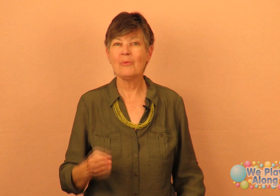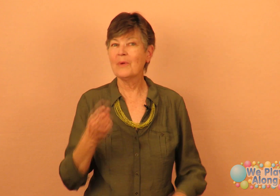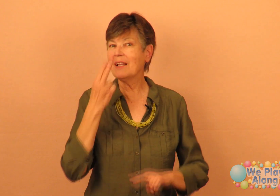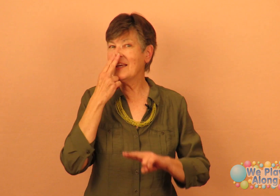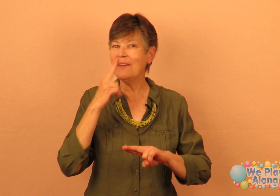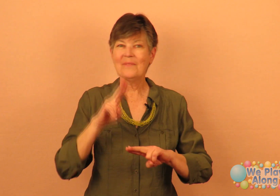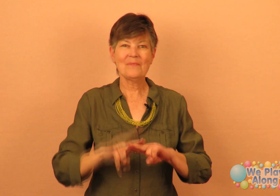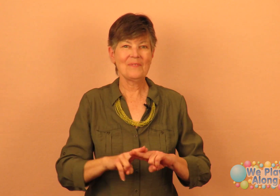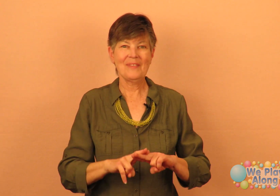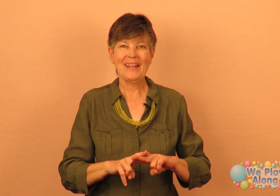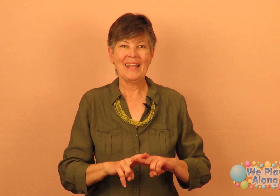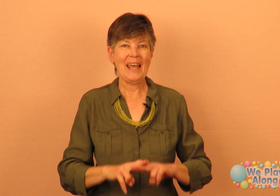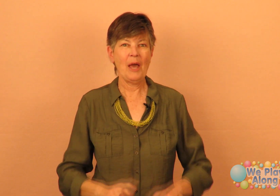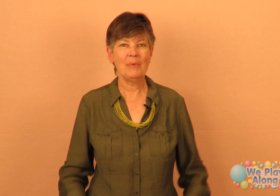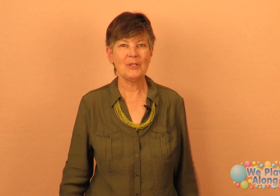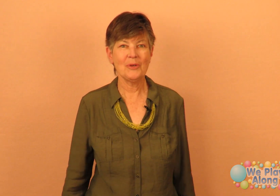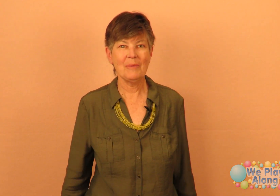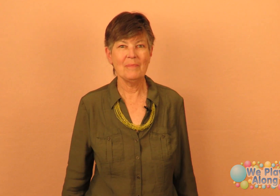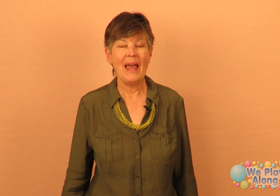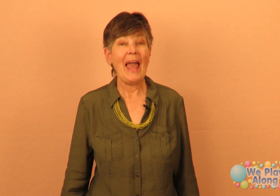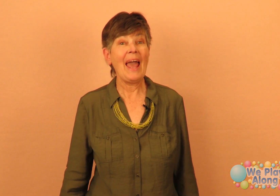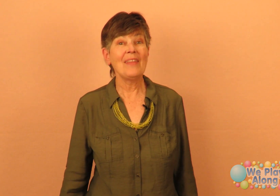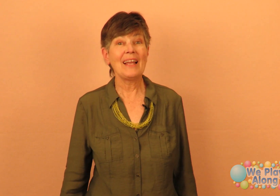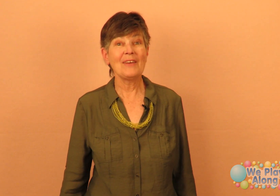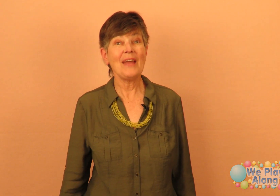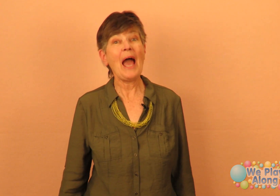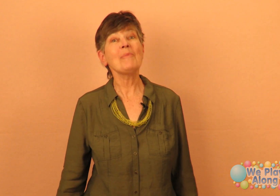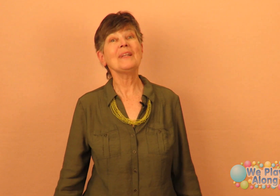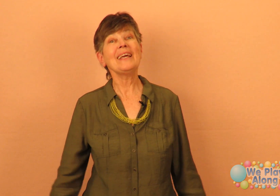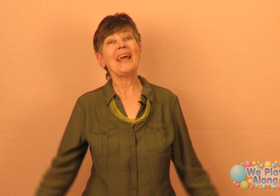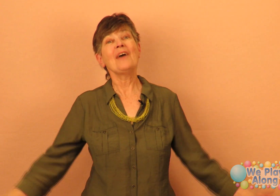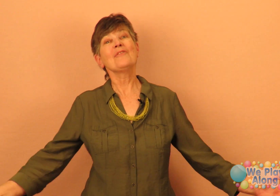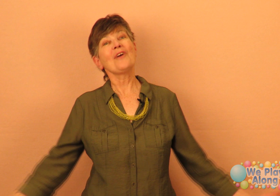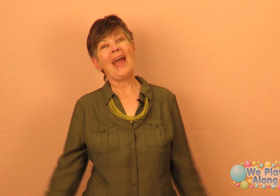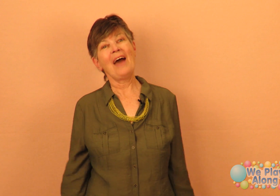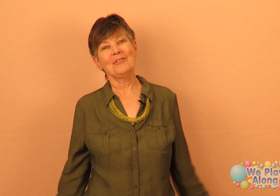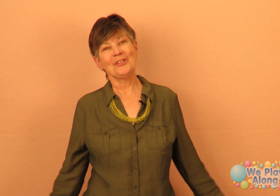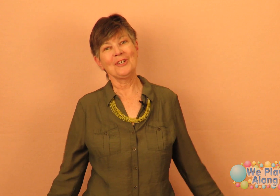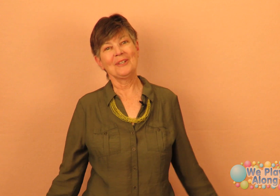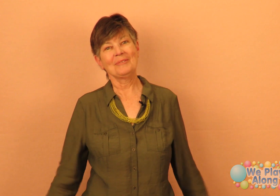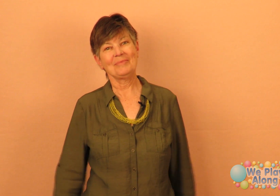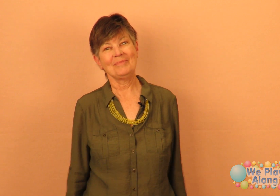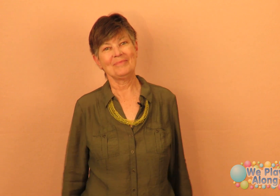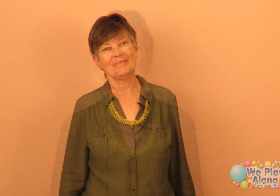really camping trip and they lived happily ever after